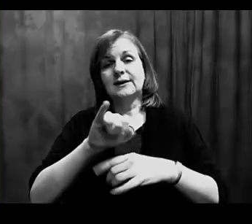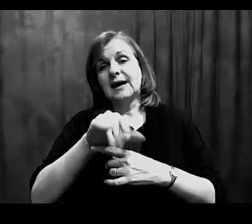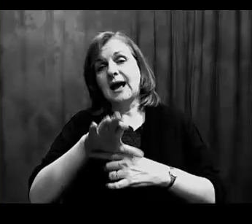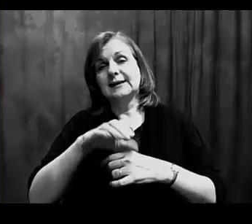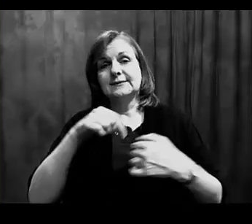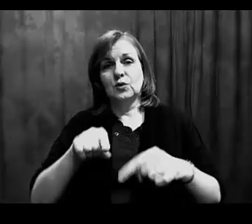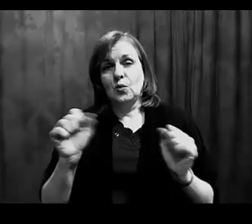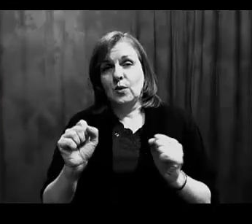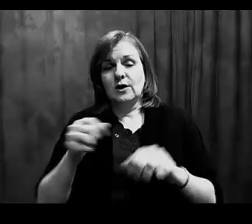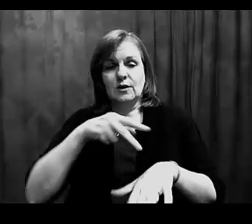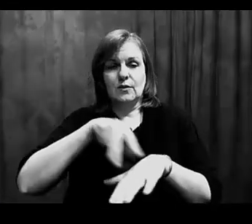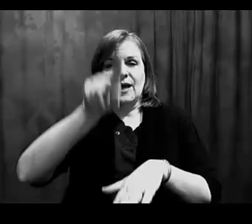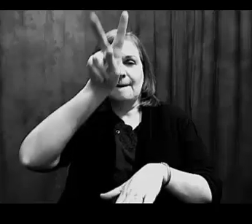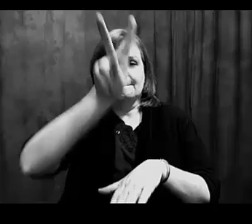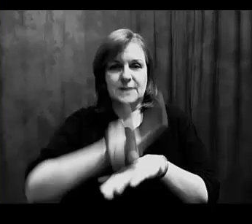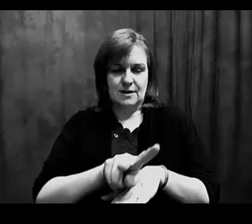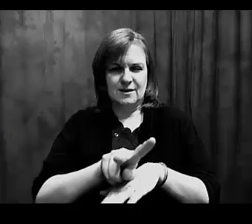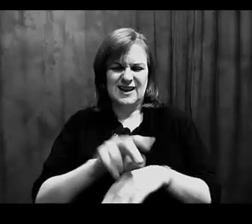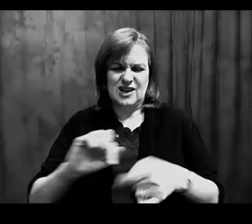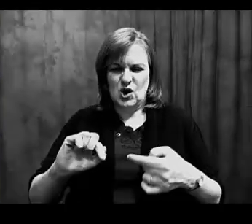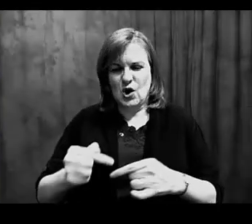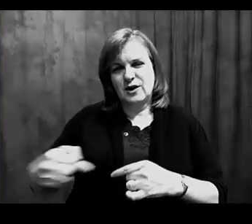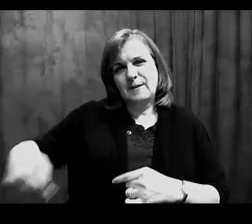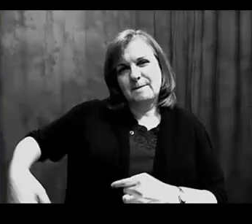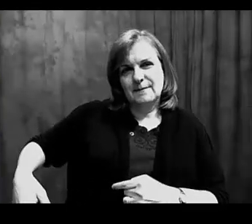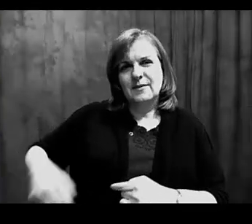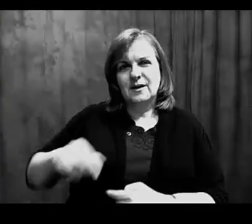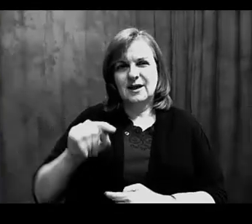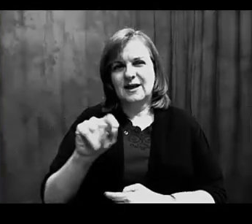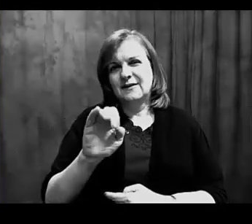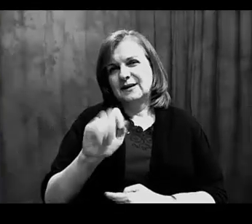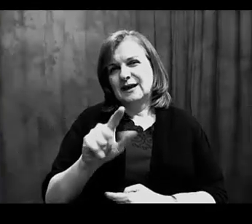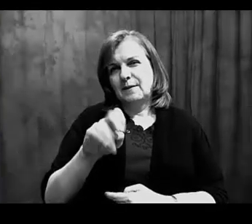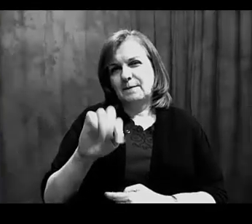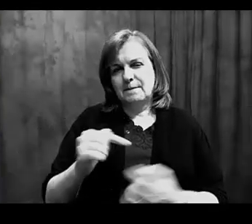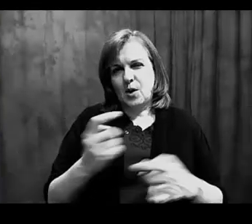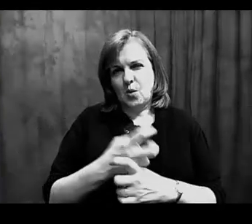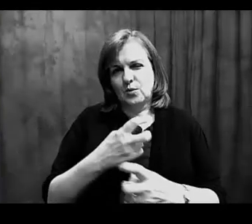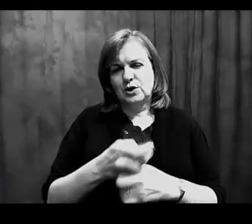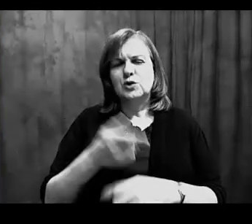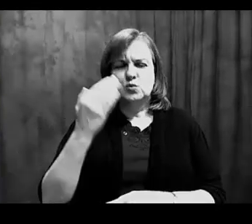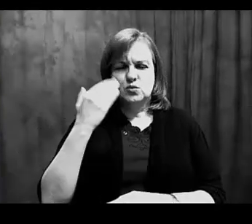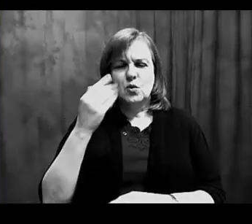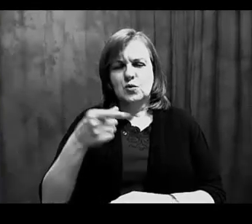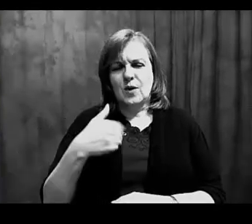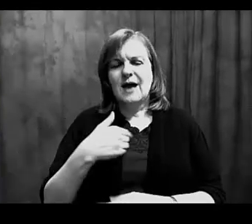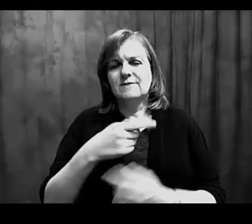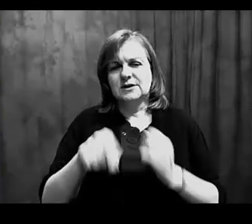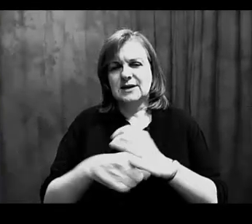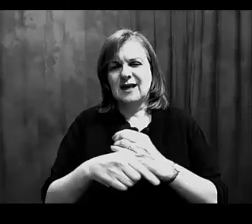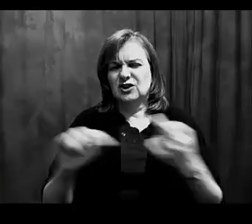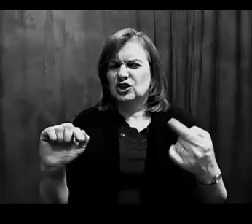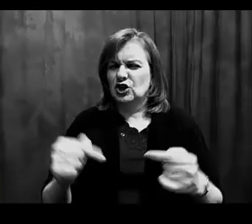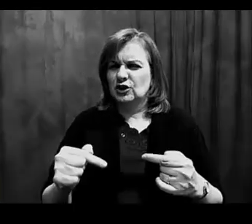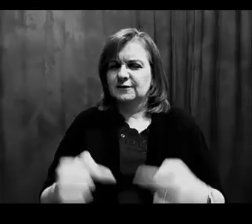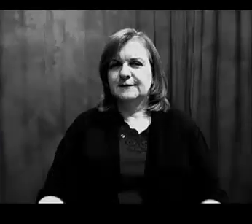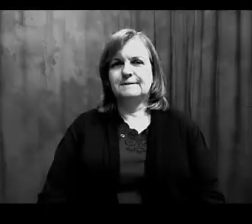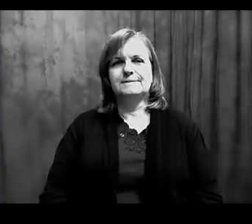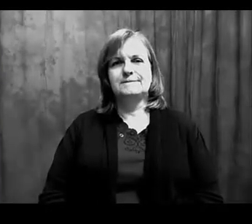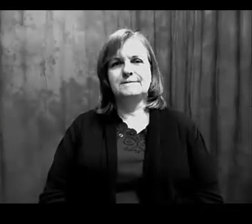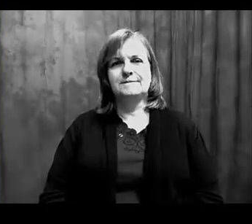fell on the ice in the wintertime and hit your tailbone you know how painful it can be and you are well aware that you have a tail!!